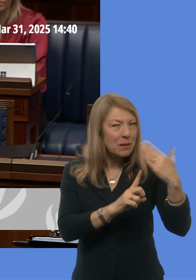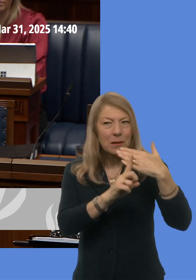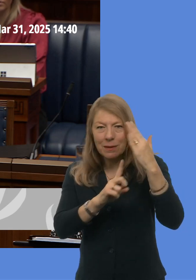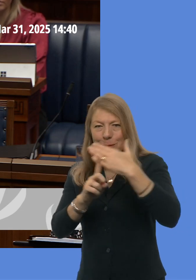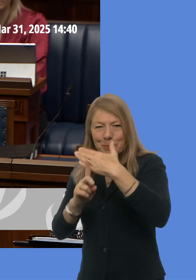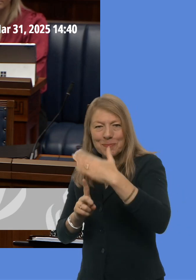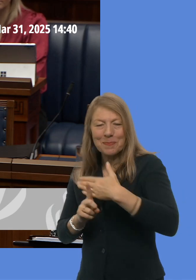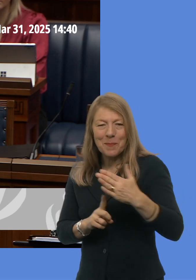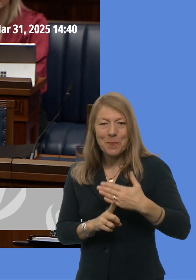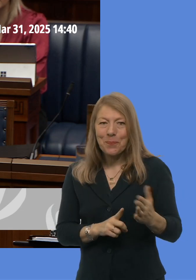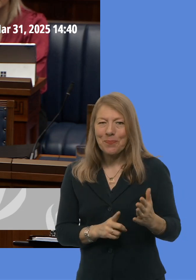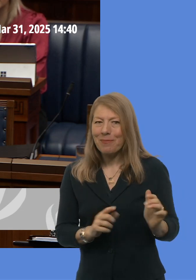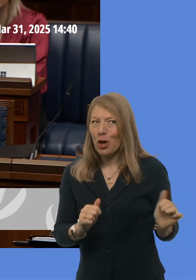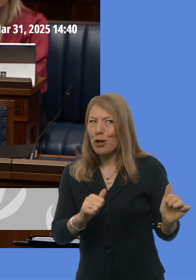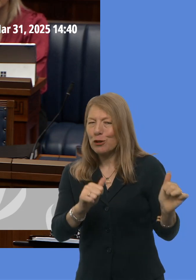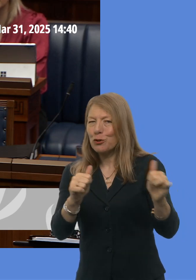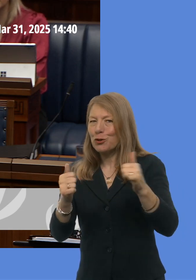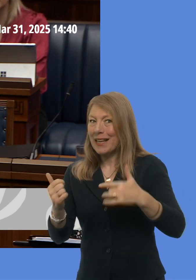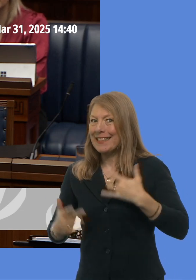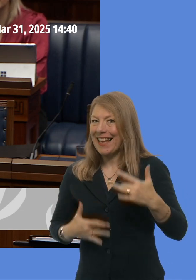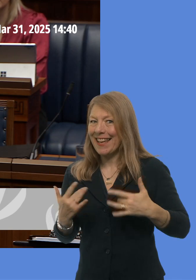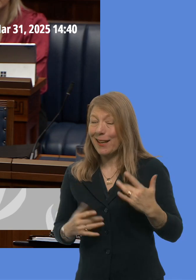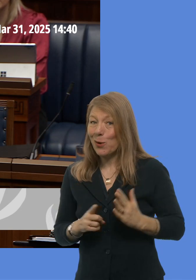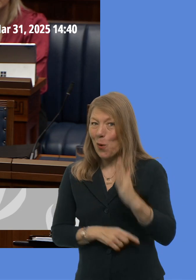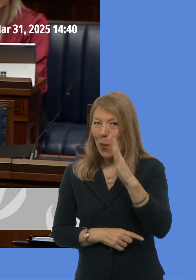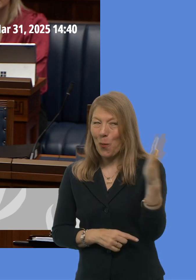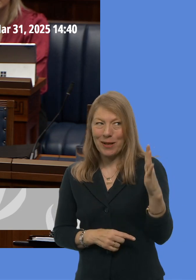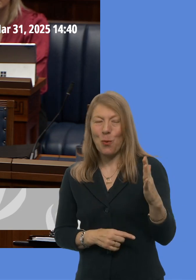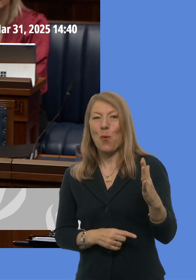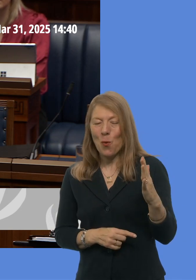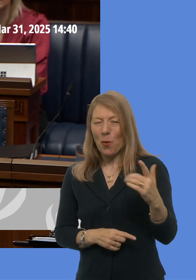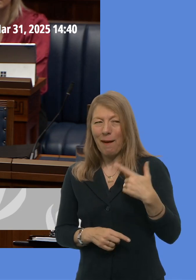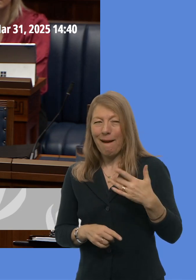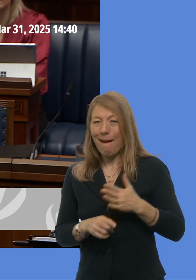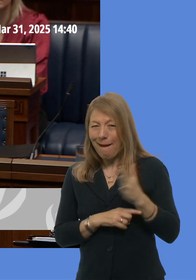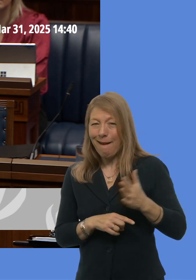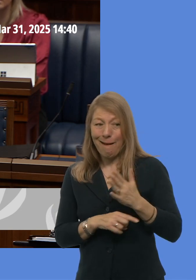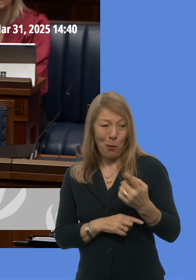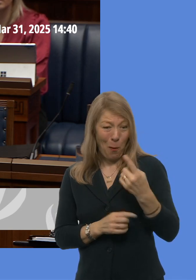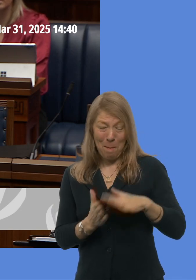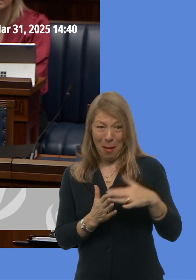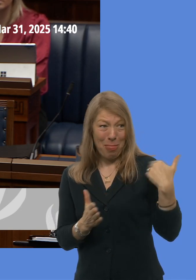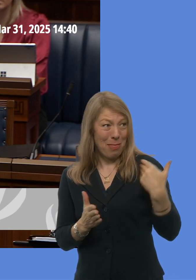that are happening up there. We have been up several times in the last month or so, and each time we